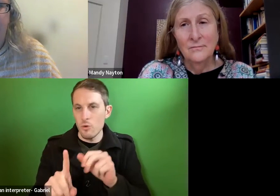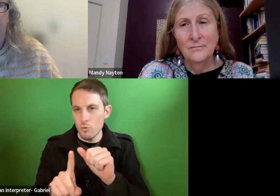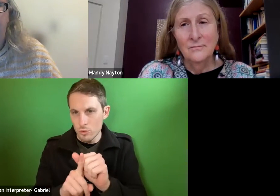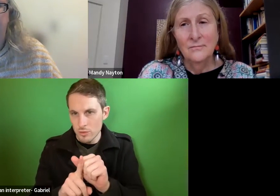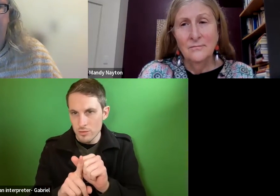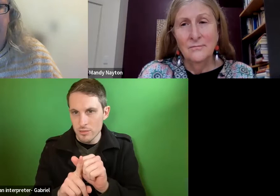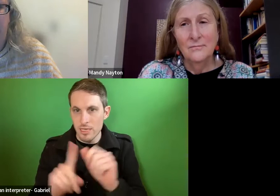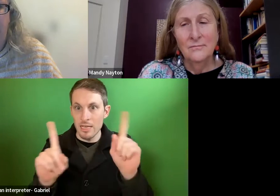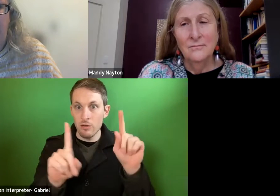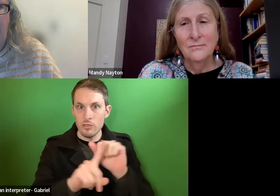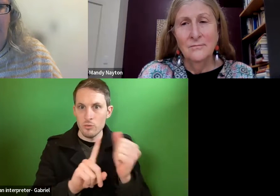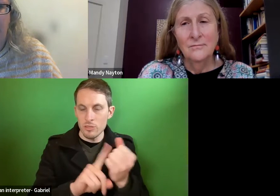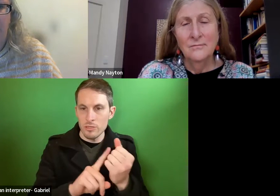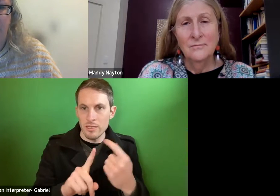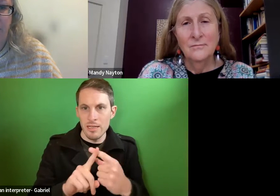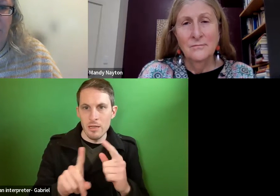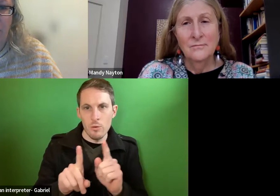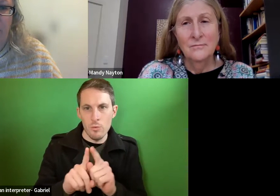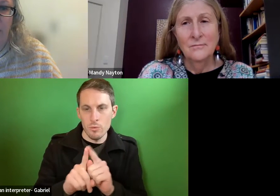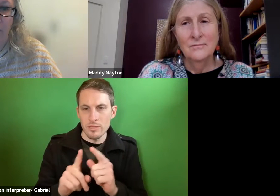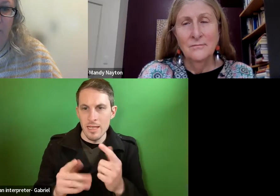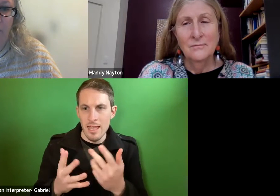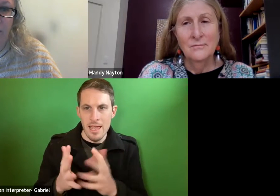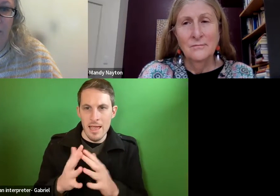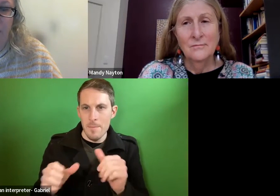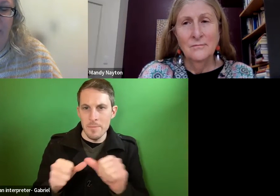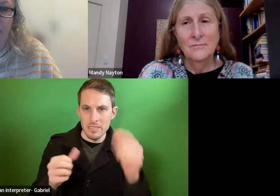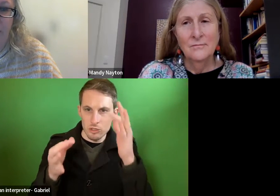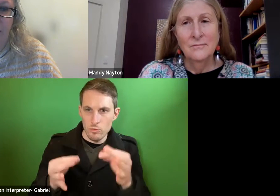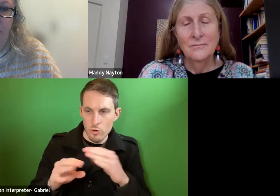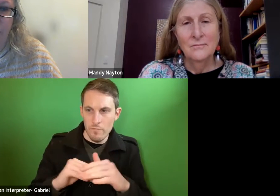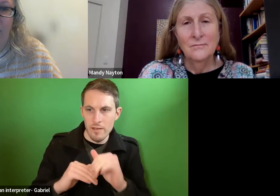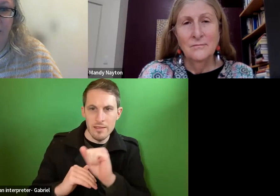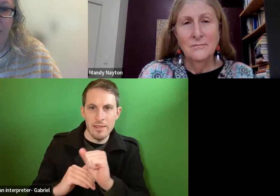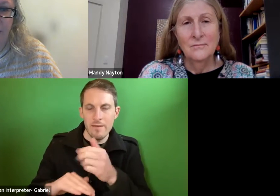imputed disability and how best to determine the level of functional impact in individual cases.